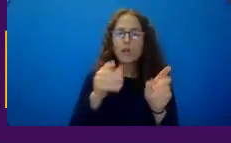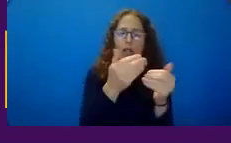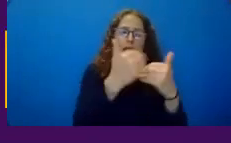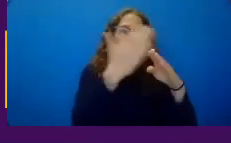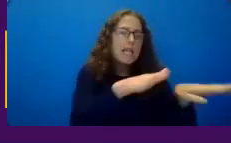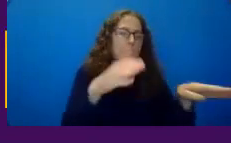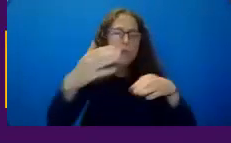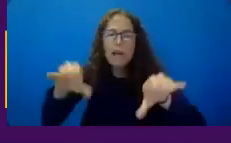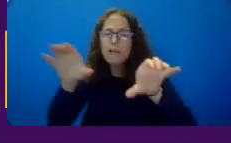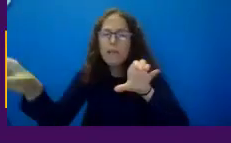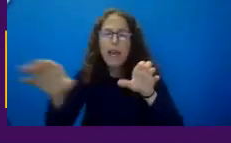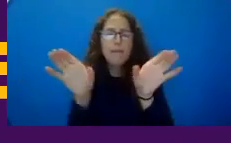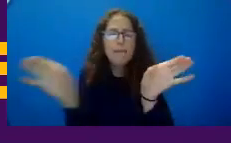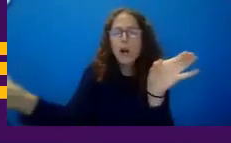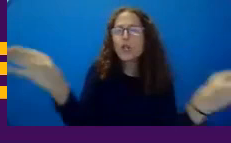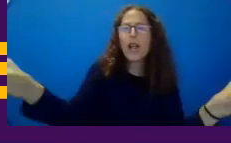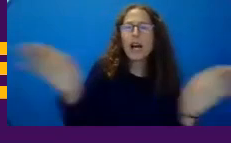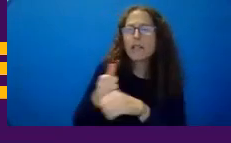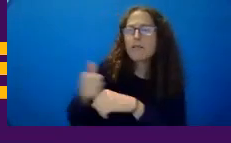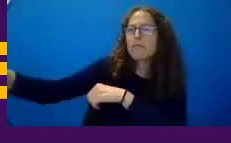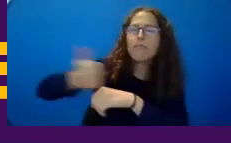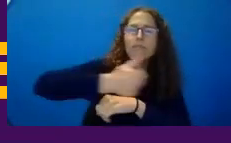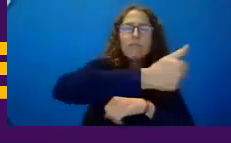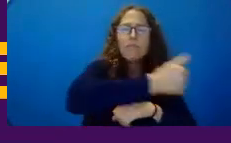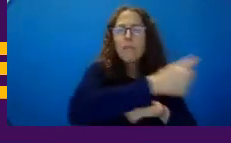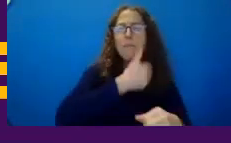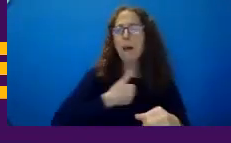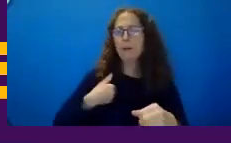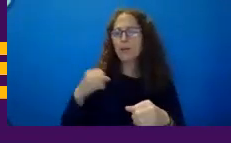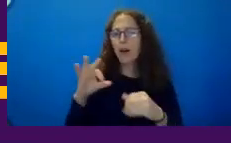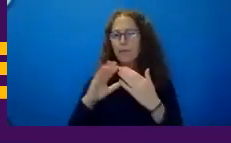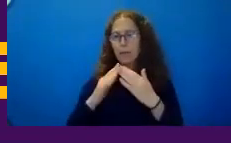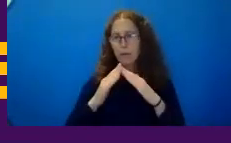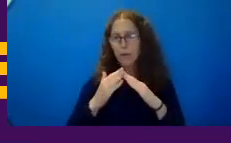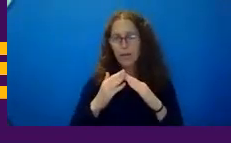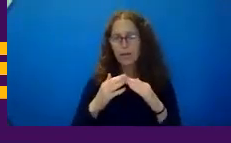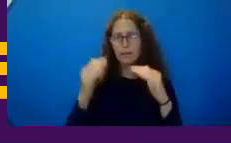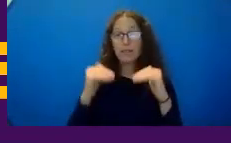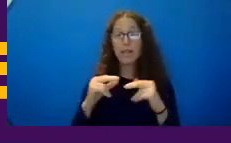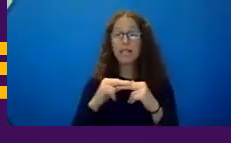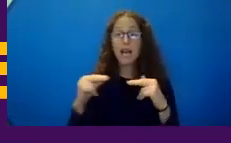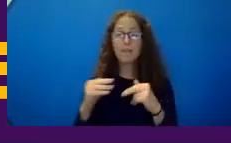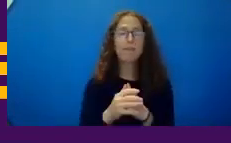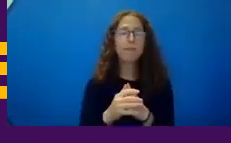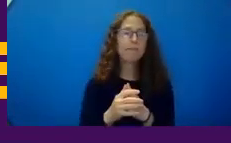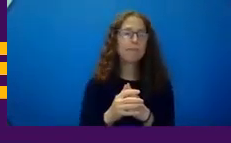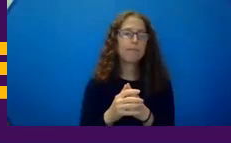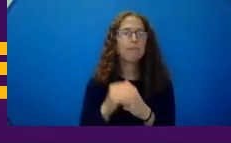COMMUNITY TO BE ASSESSED